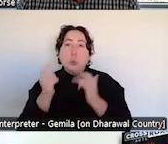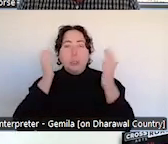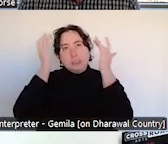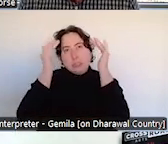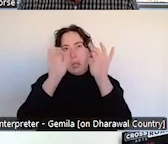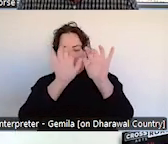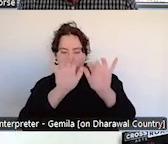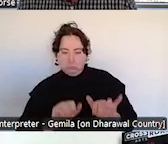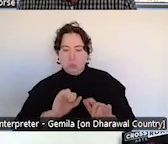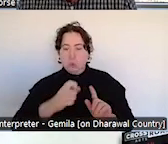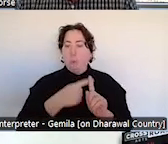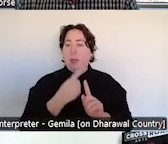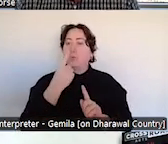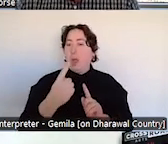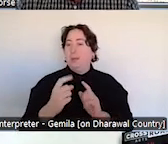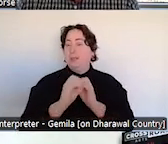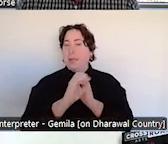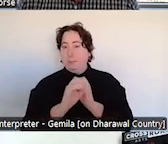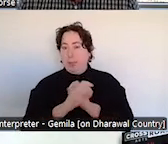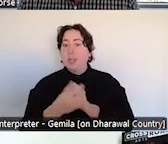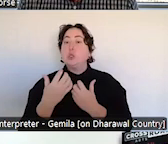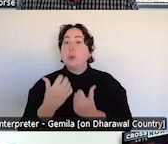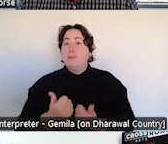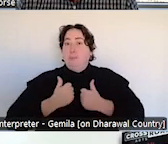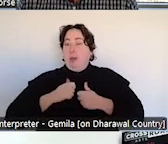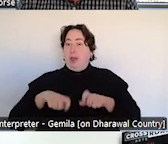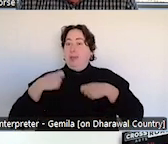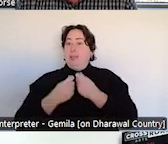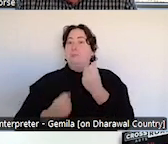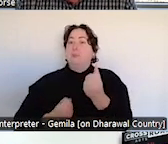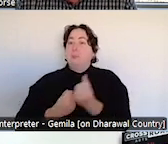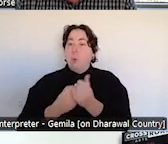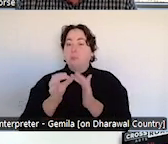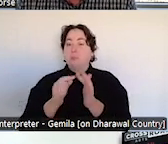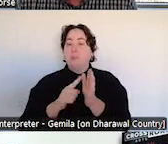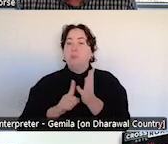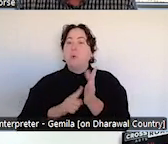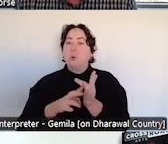the resource of my team, Paulina and Lisa in the private investment capability team,